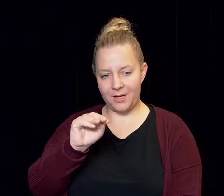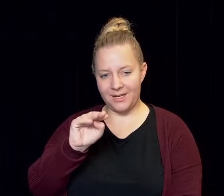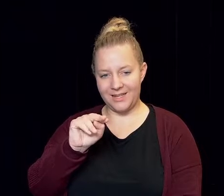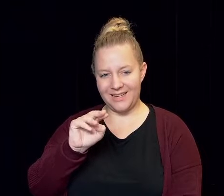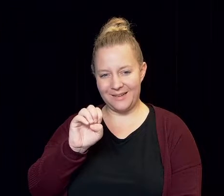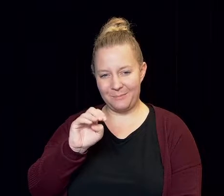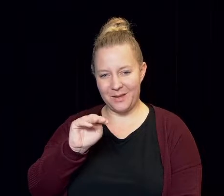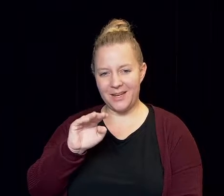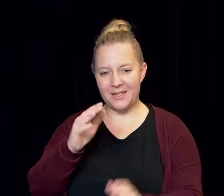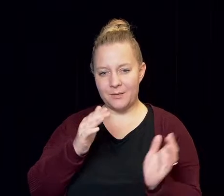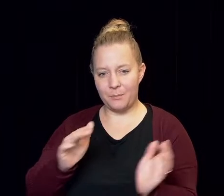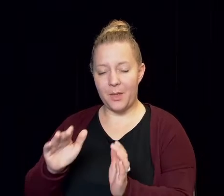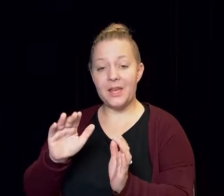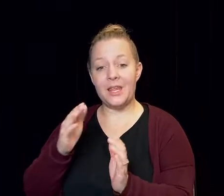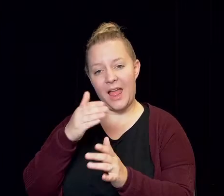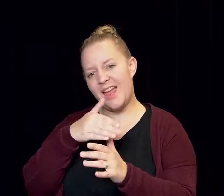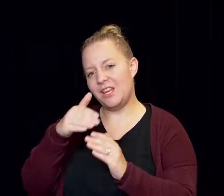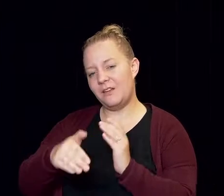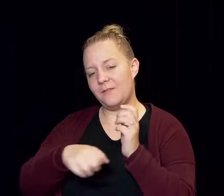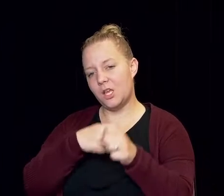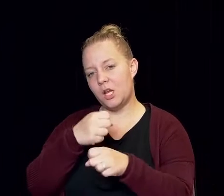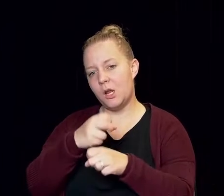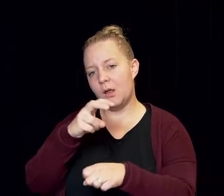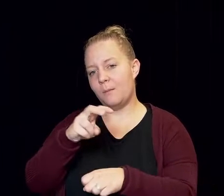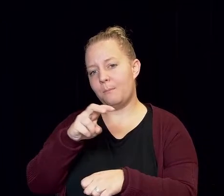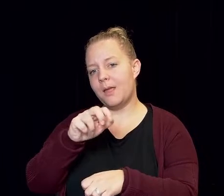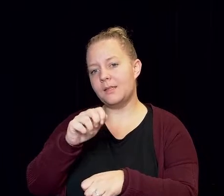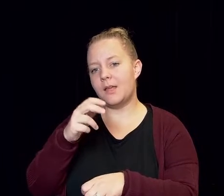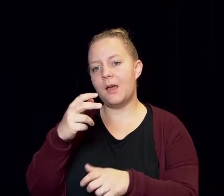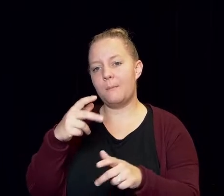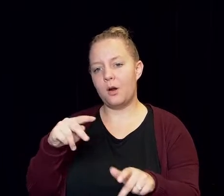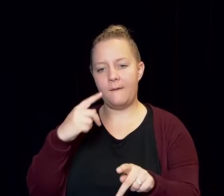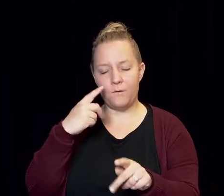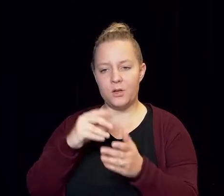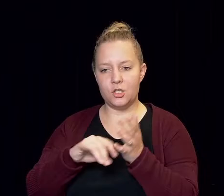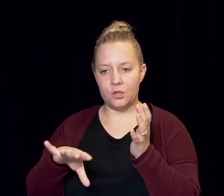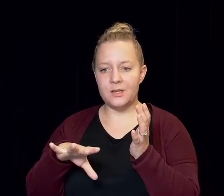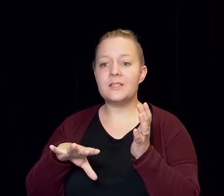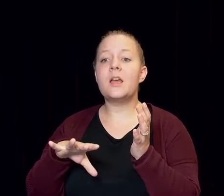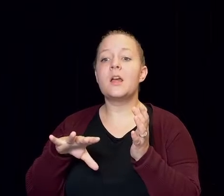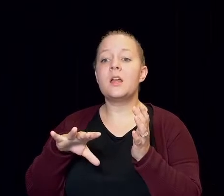Pizza Shuttle offers free delivery and charges $8 per medium pizza. Go ahead and fill